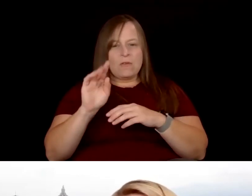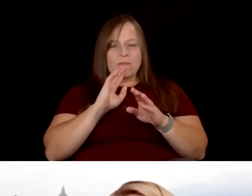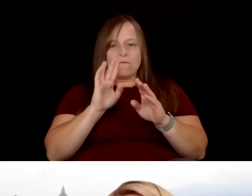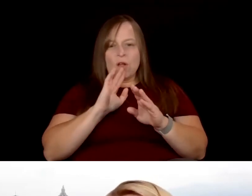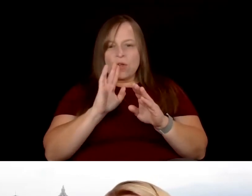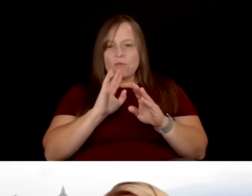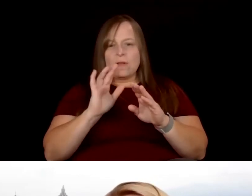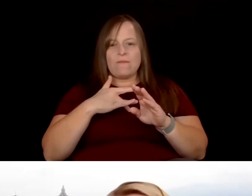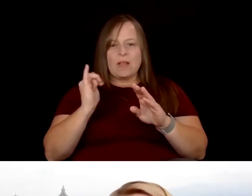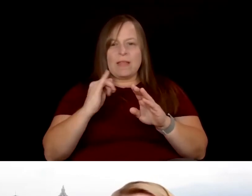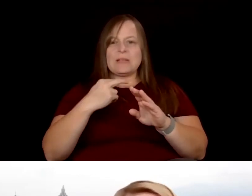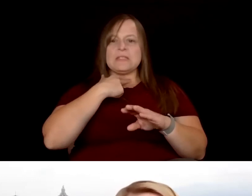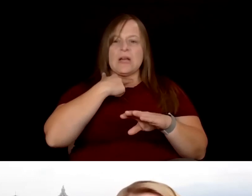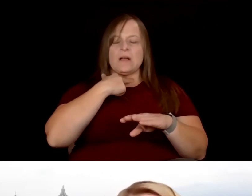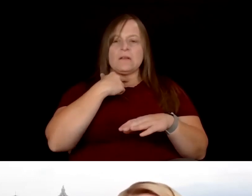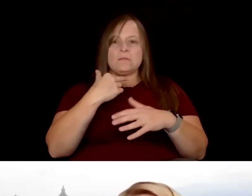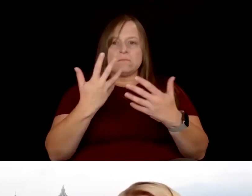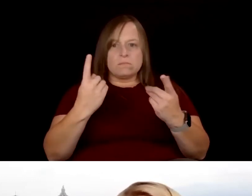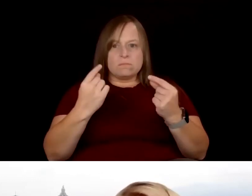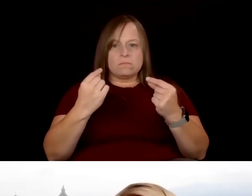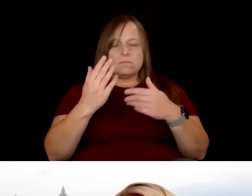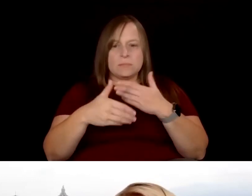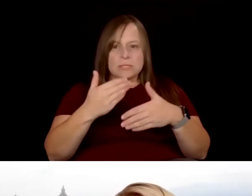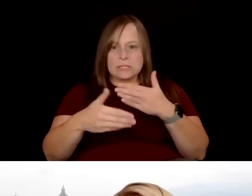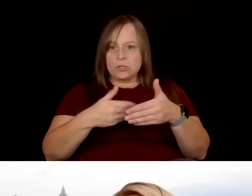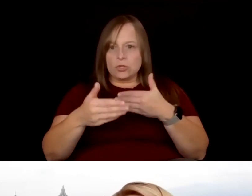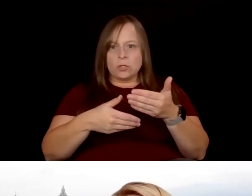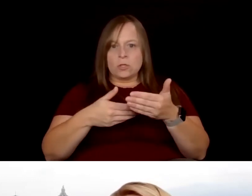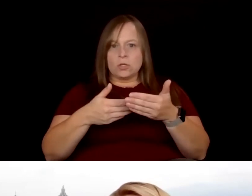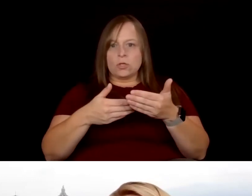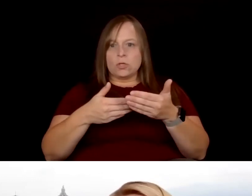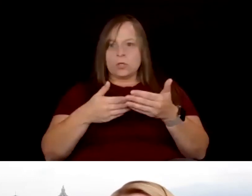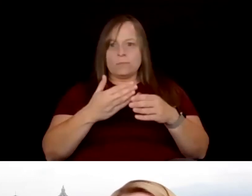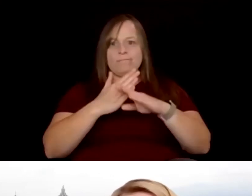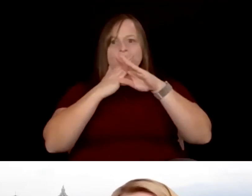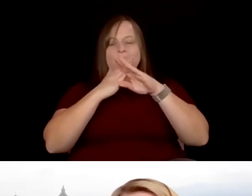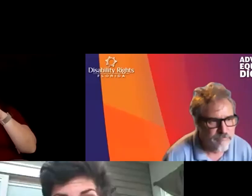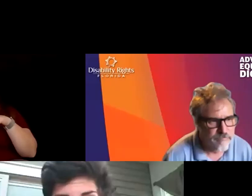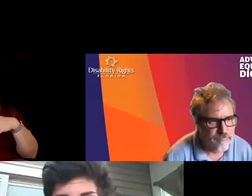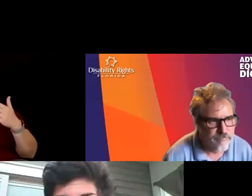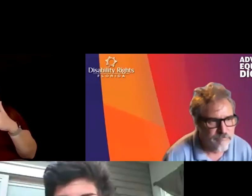They feel like they get stuck at a certain part in the procedure, where they just feel like they get to hurdles that they can't overcome.